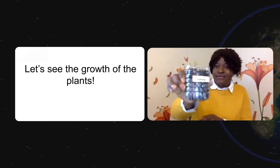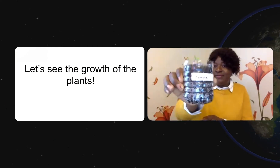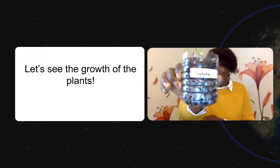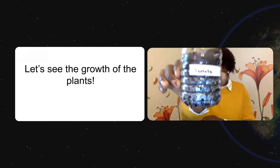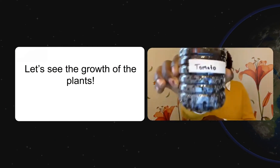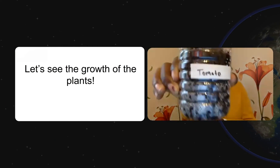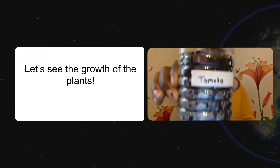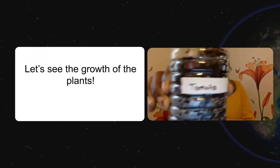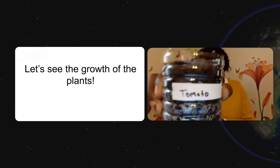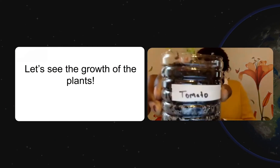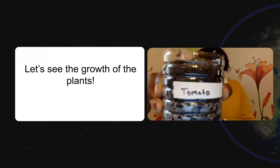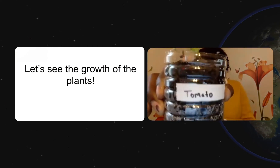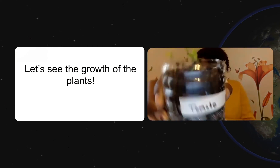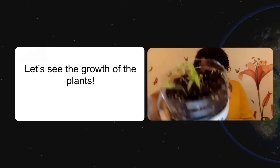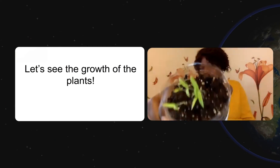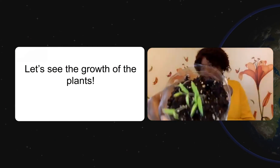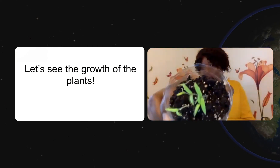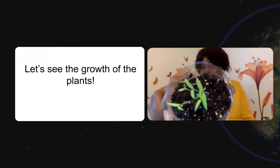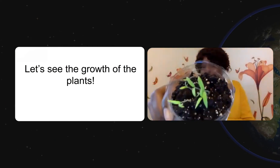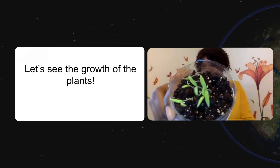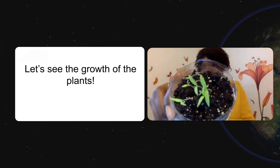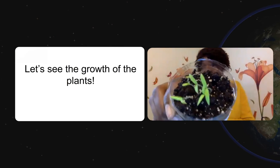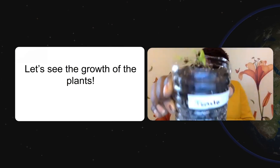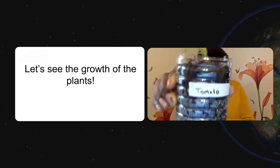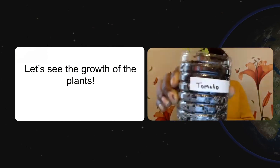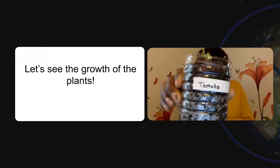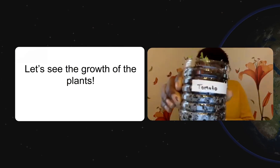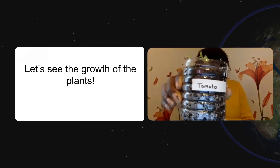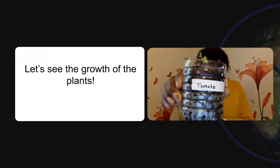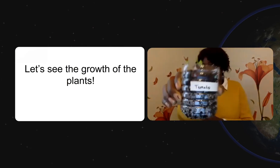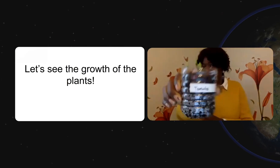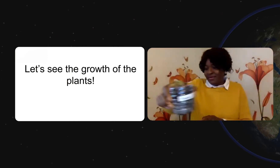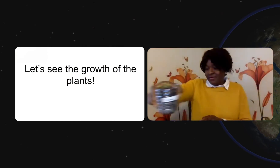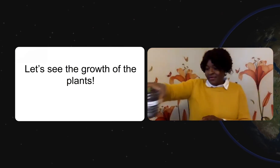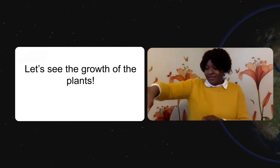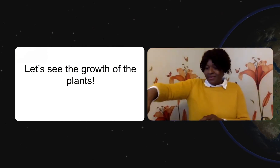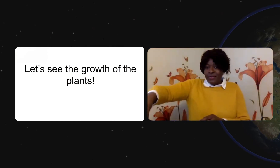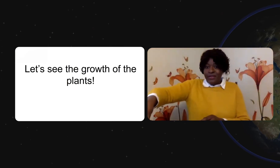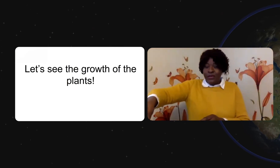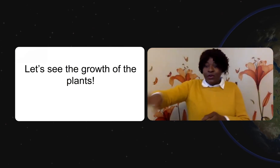That's a tomato.